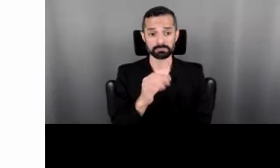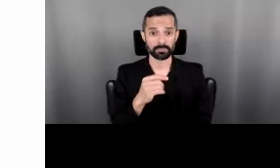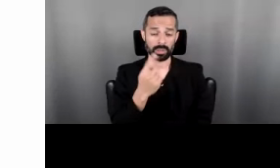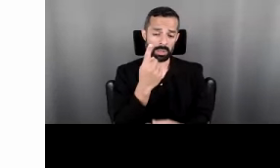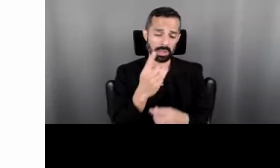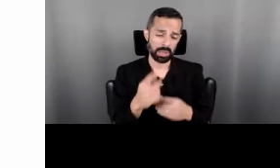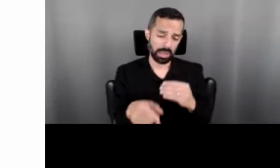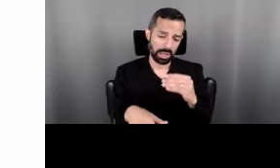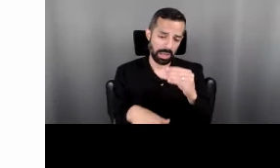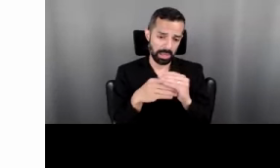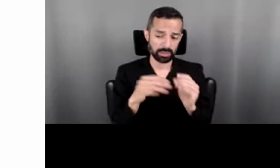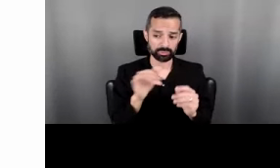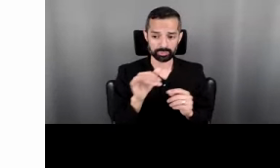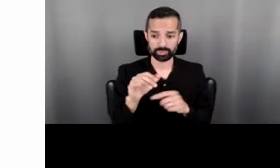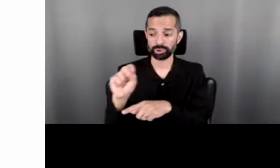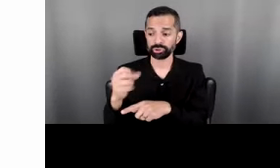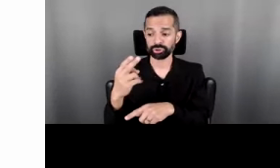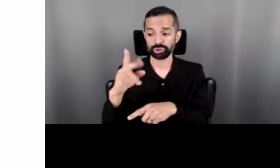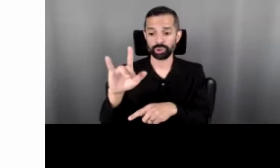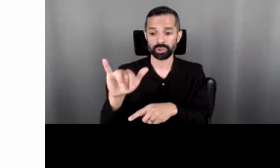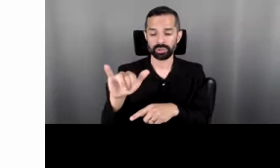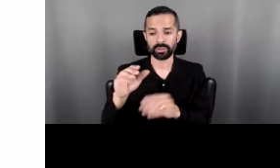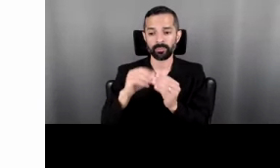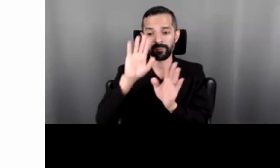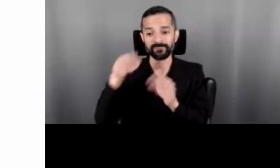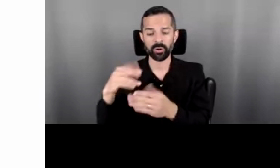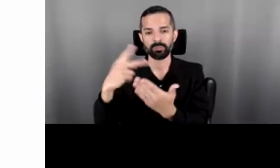about, program review, and then fast forward